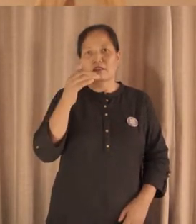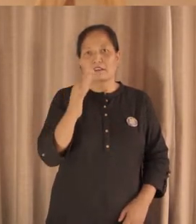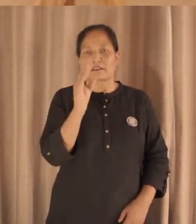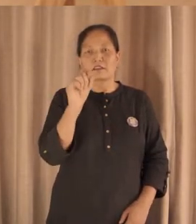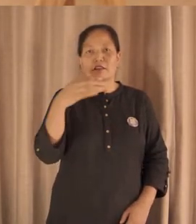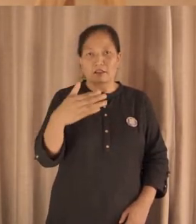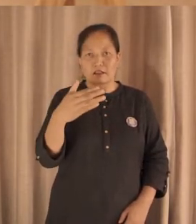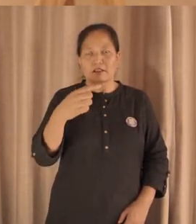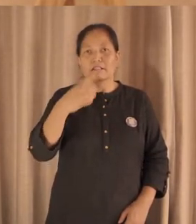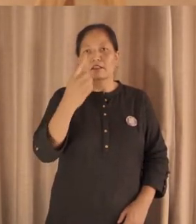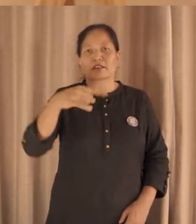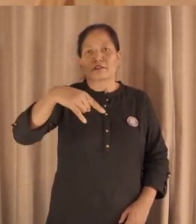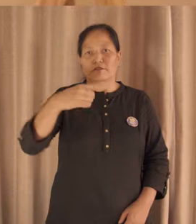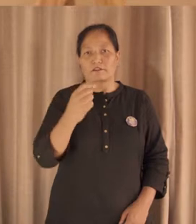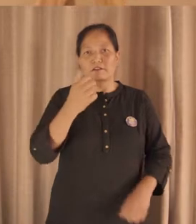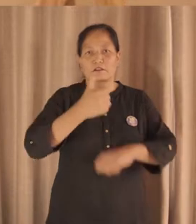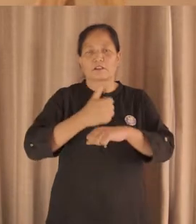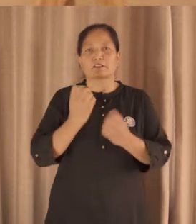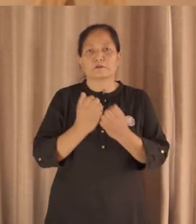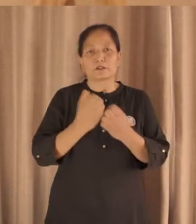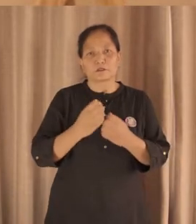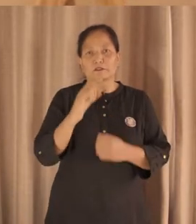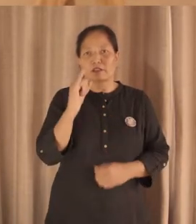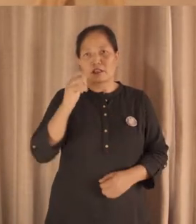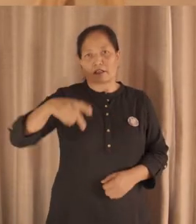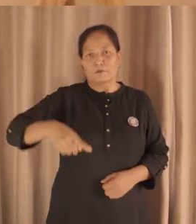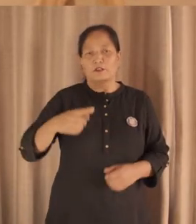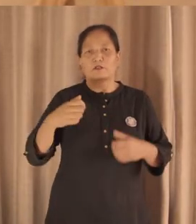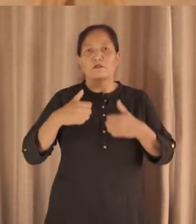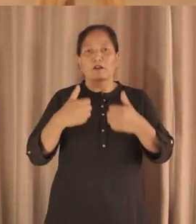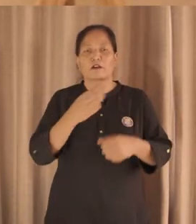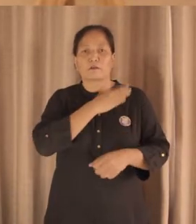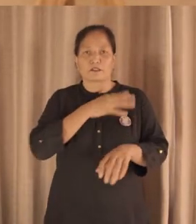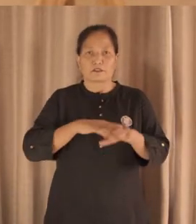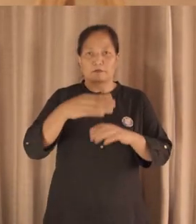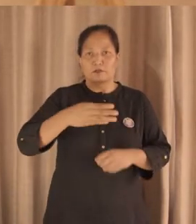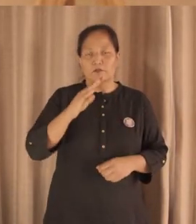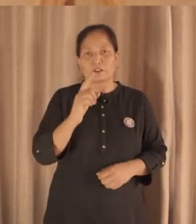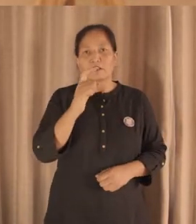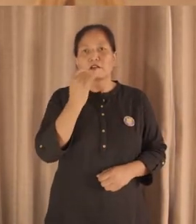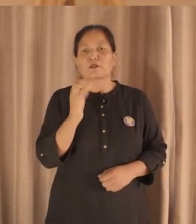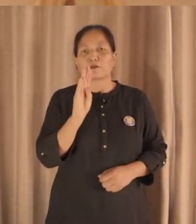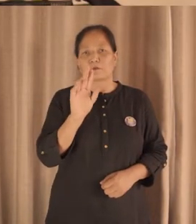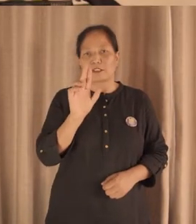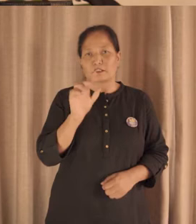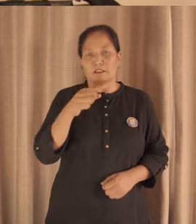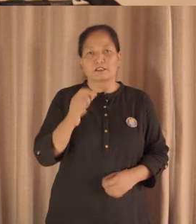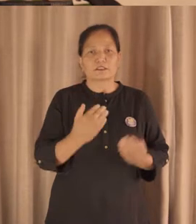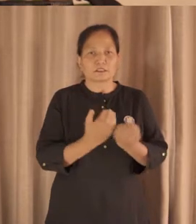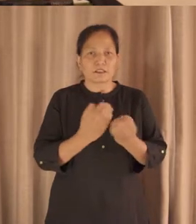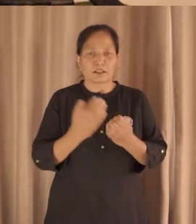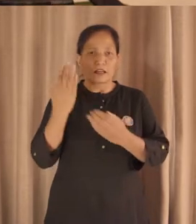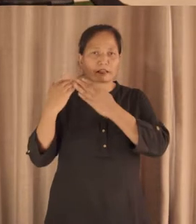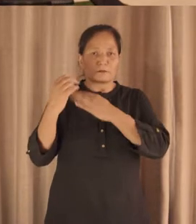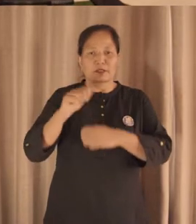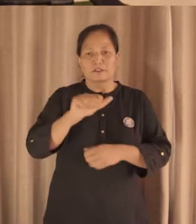indigenous people and the IP rights, people tend to shrink their nose but having said